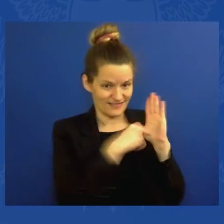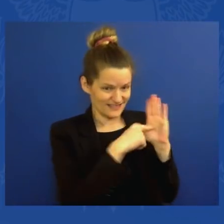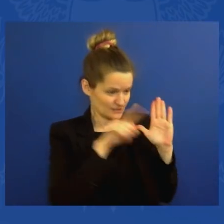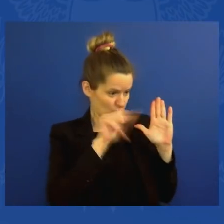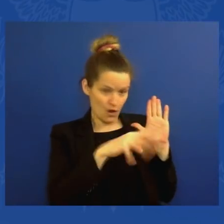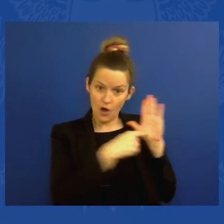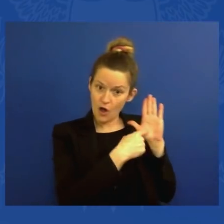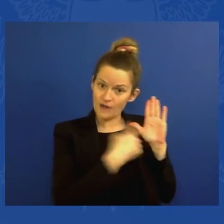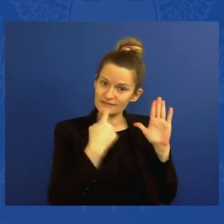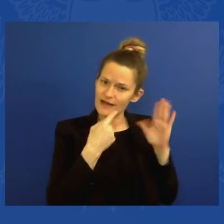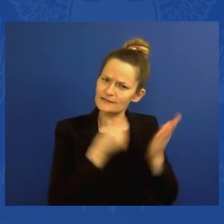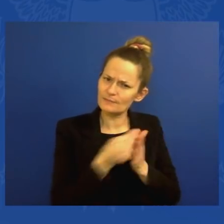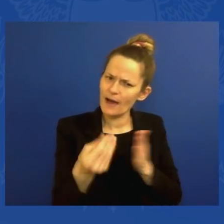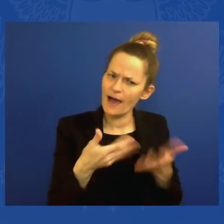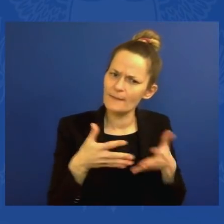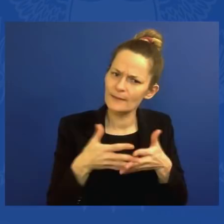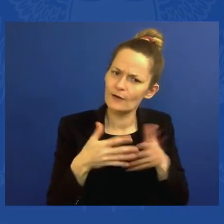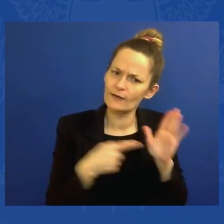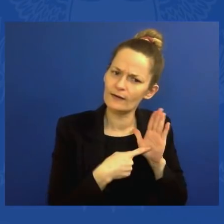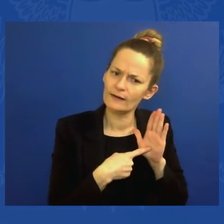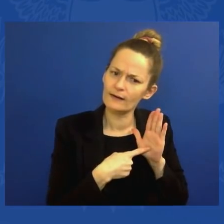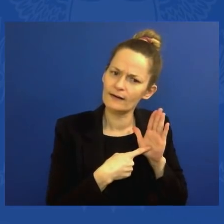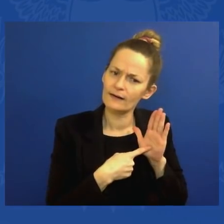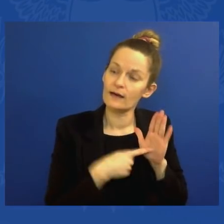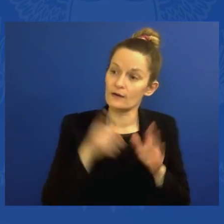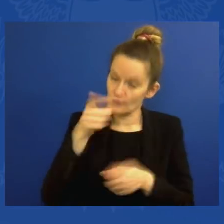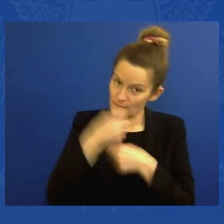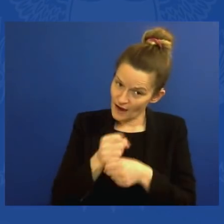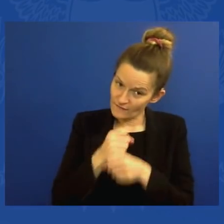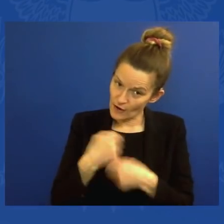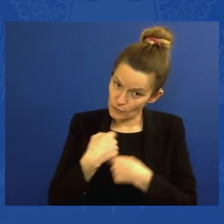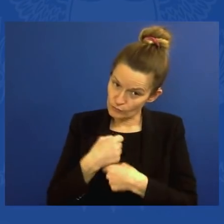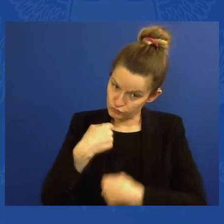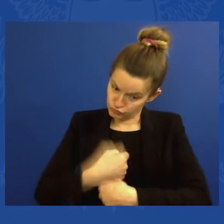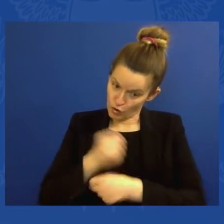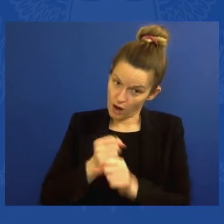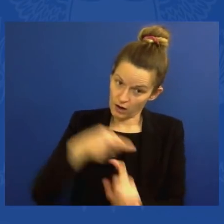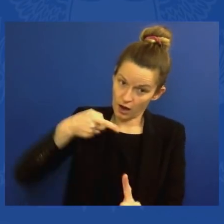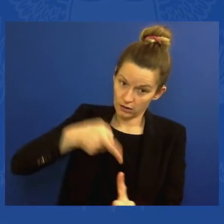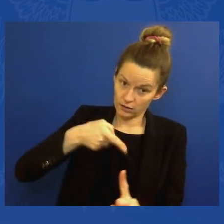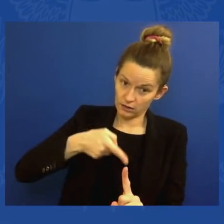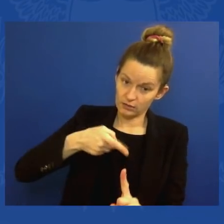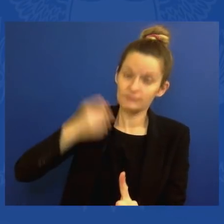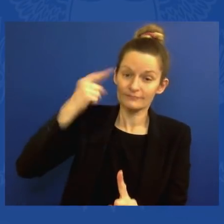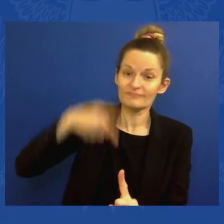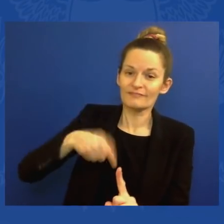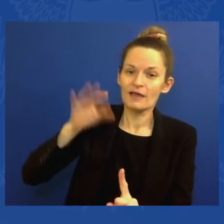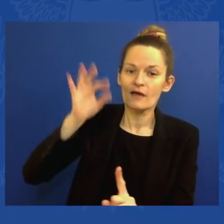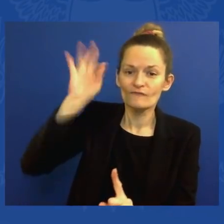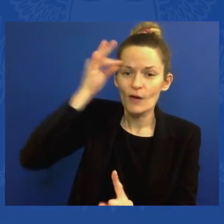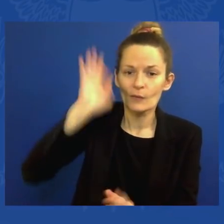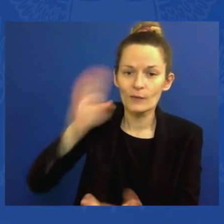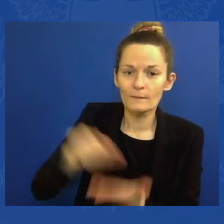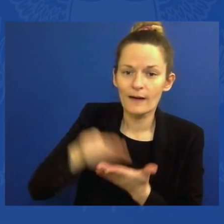that gets purchased by the federal government, the law says that it has to be "substantially all" of that product should be made in the United States.